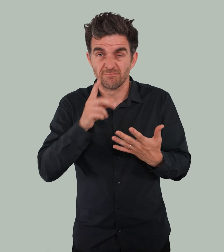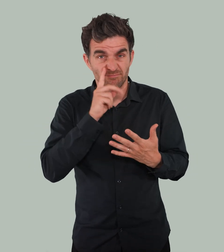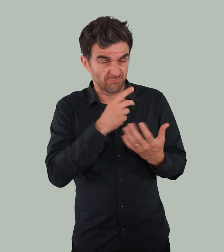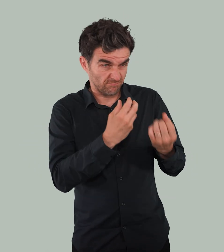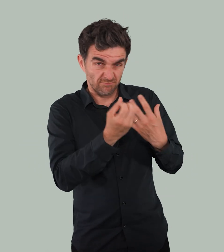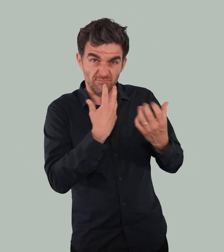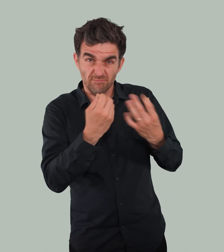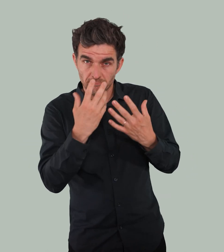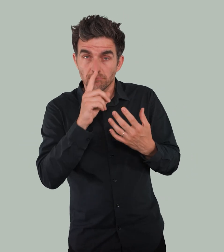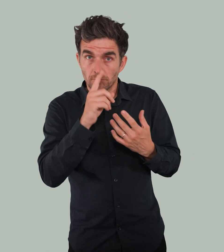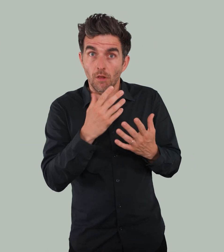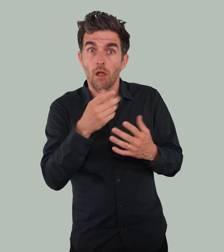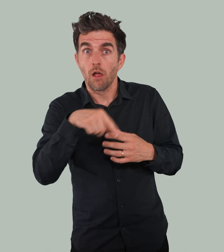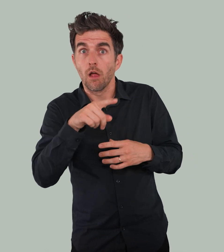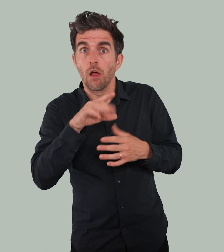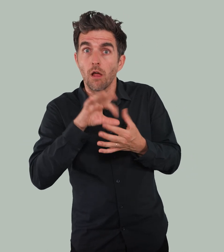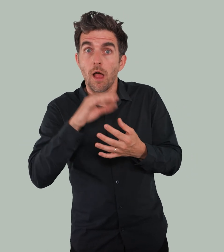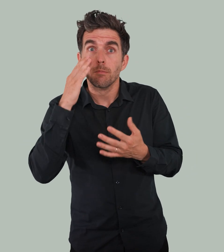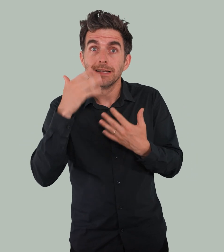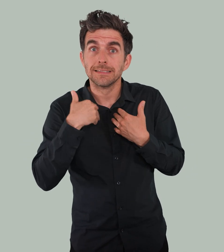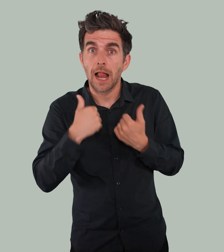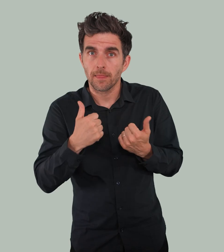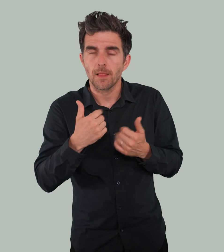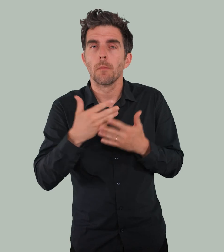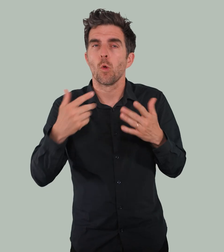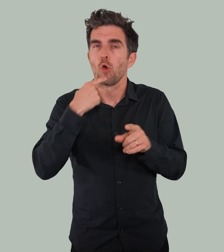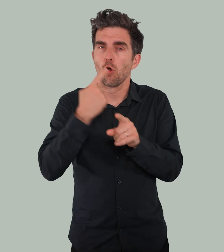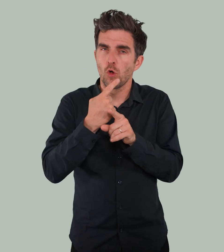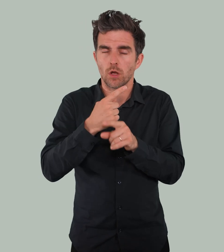Responses that mention mental health conditions more often describe